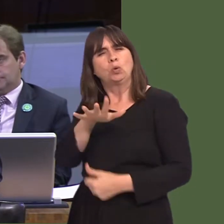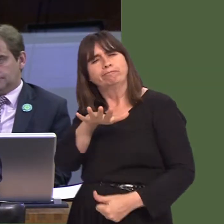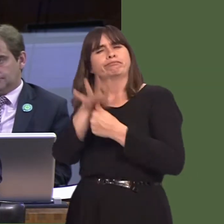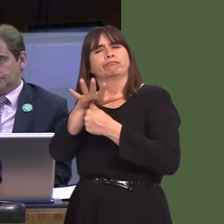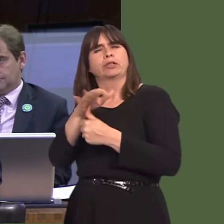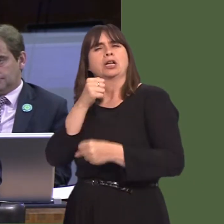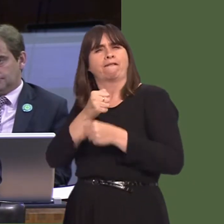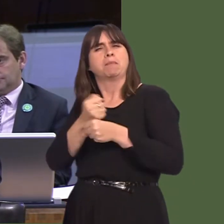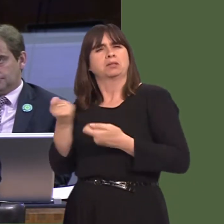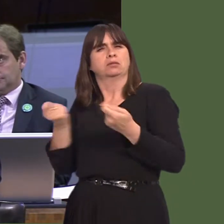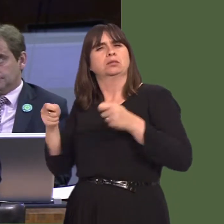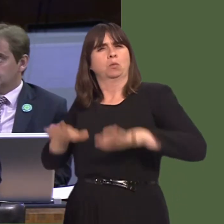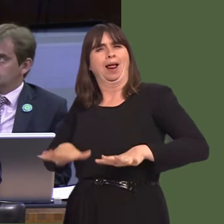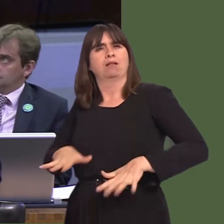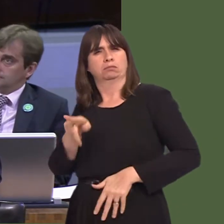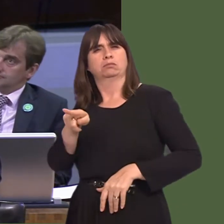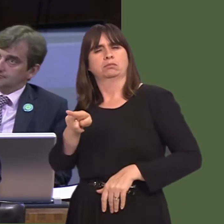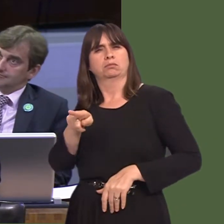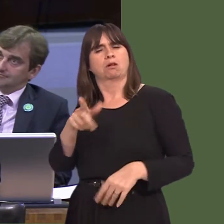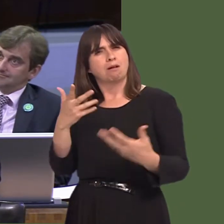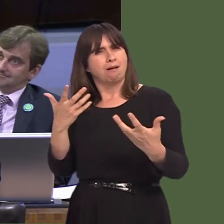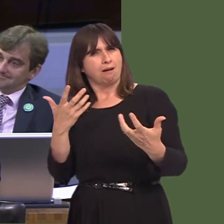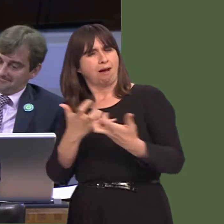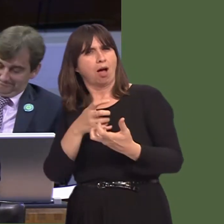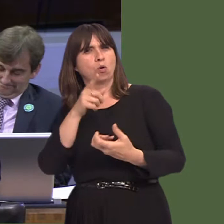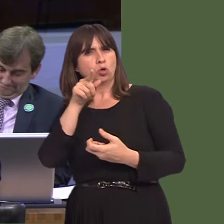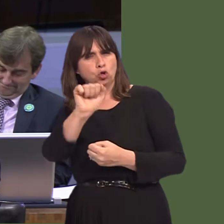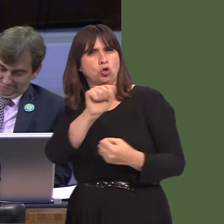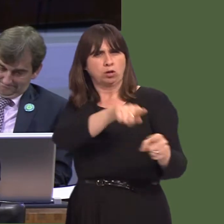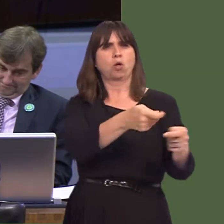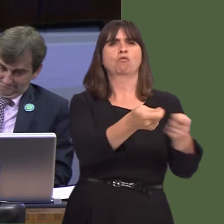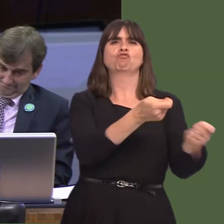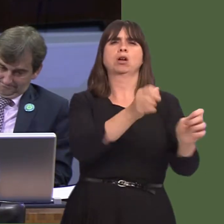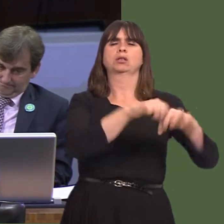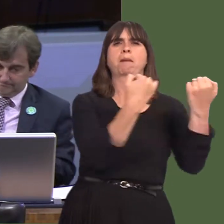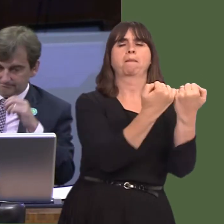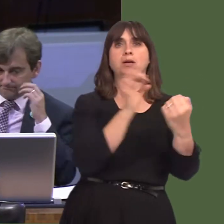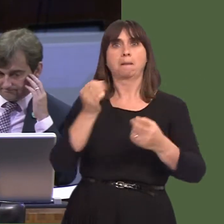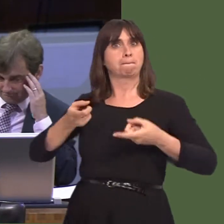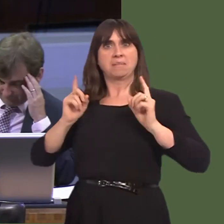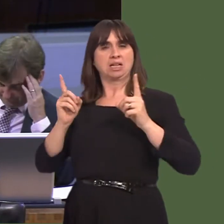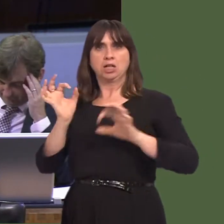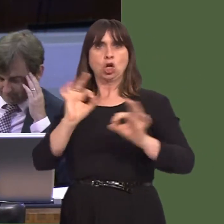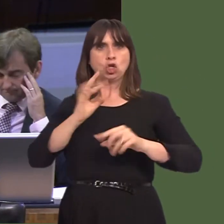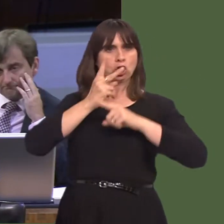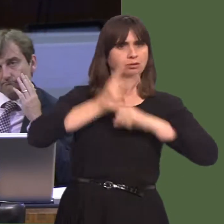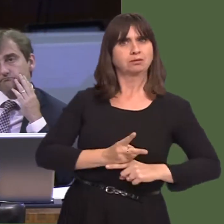is how on earth can the officials run the department without the Minister having oversight of these decisions?